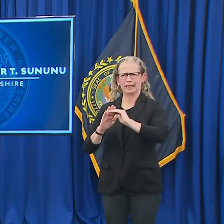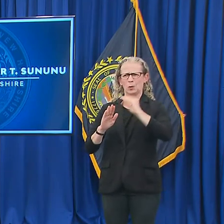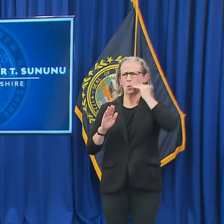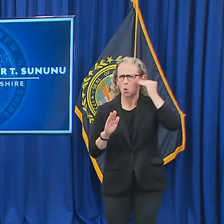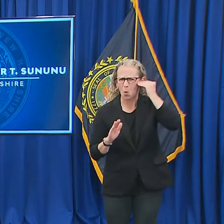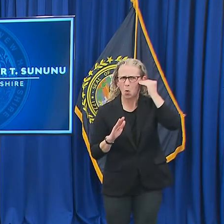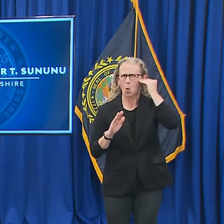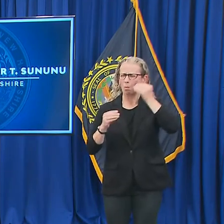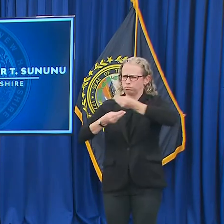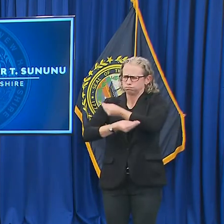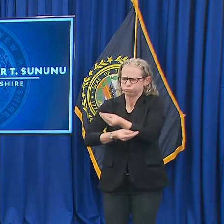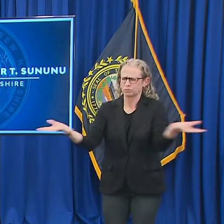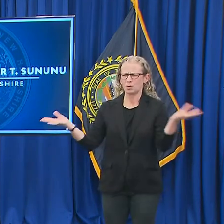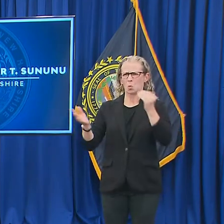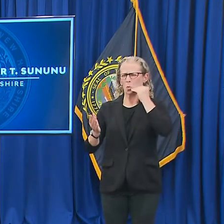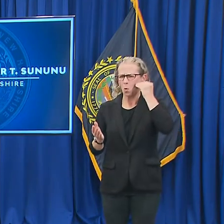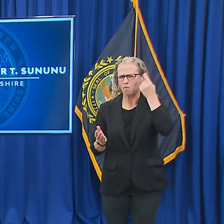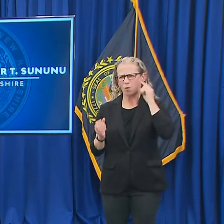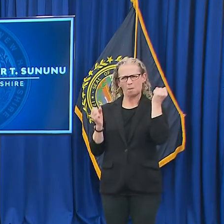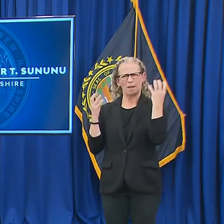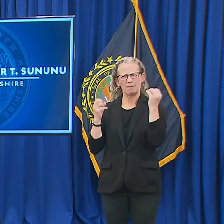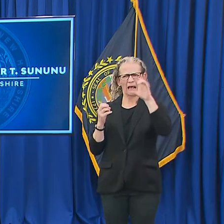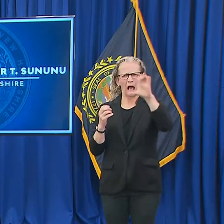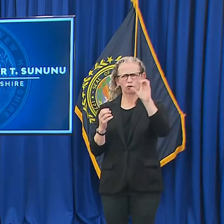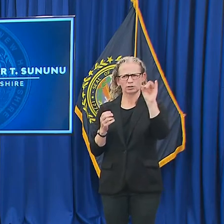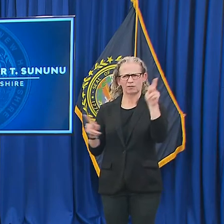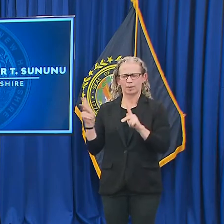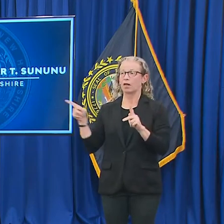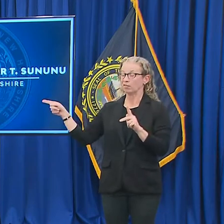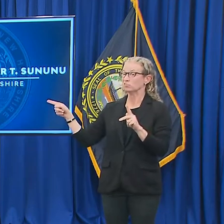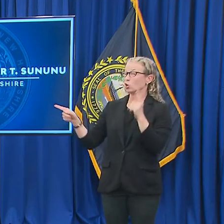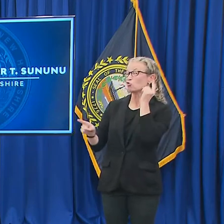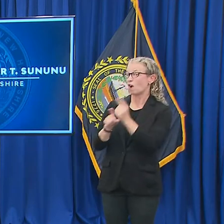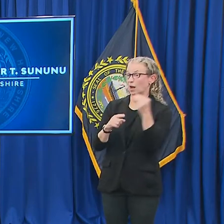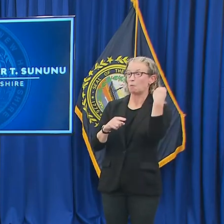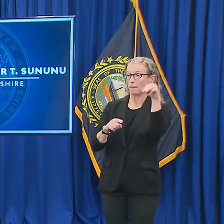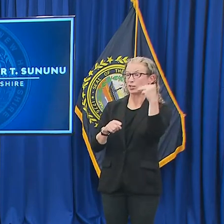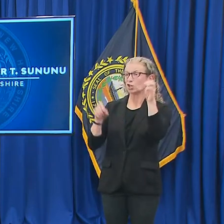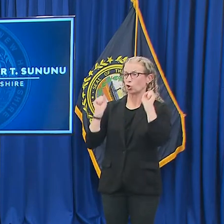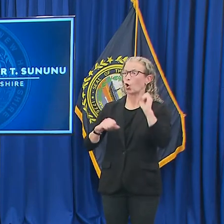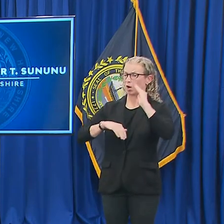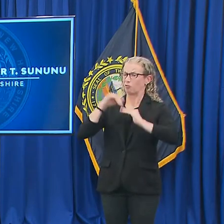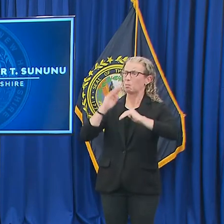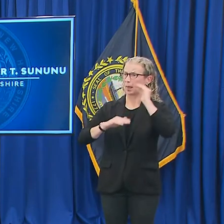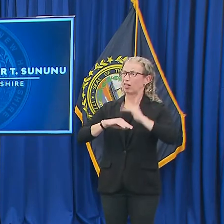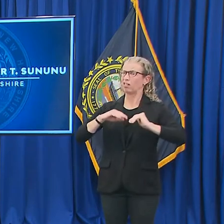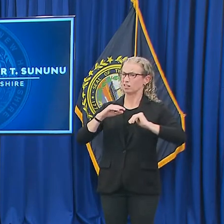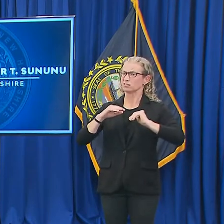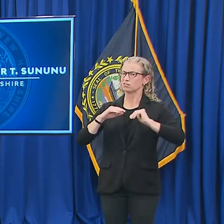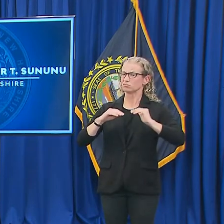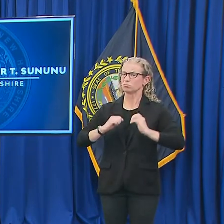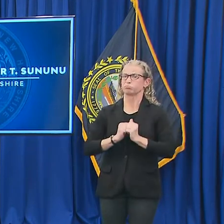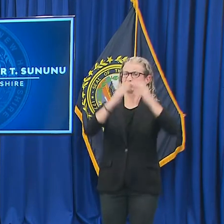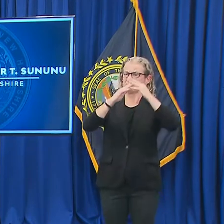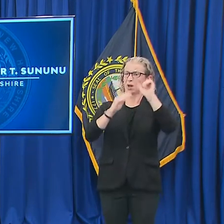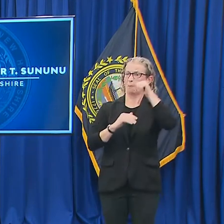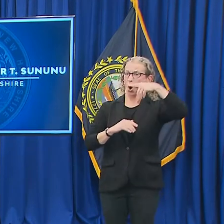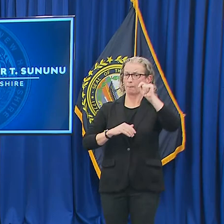Now, the homeless crisis has been exacerbated by Cove it in that you don't have the take capacities that you're allowed in some previous facility.